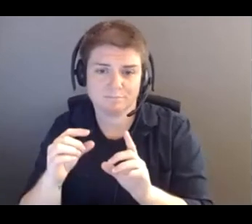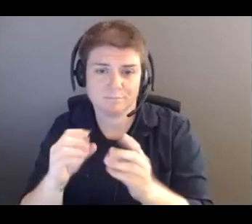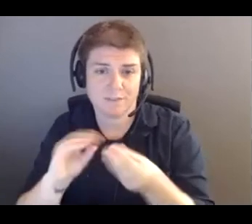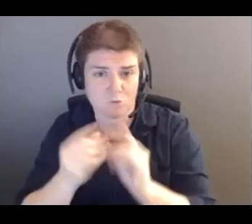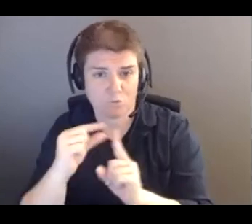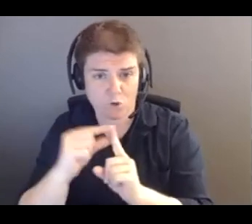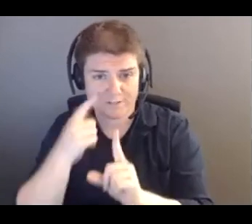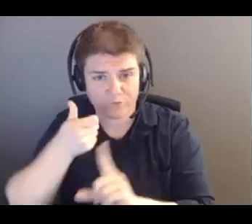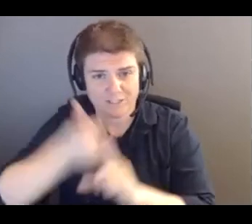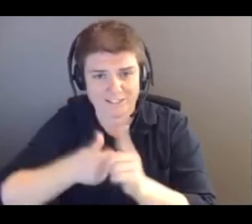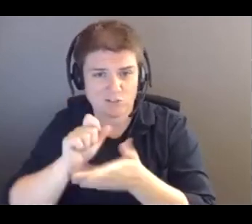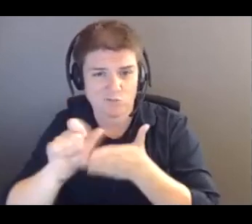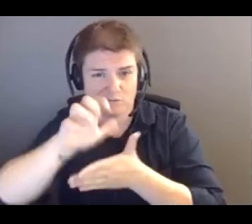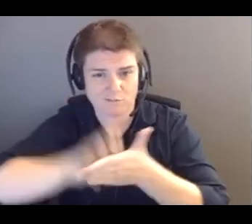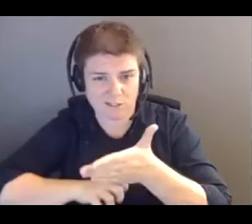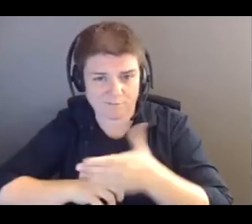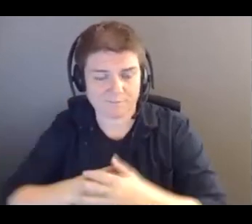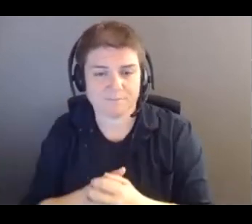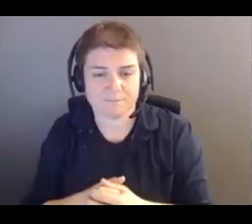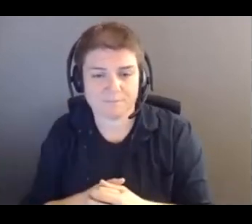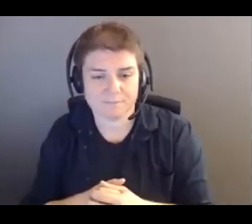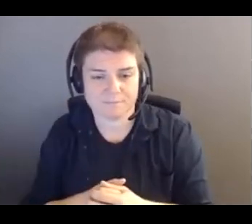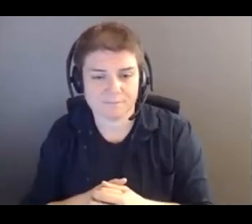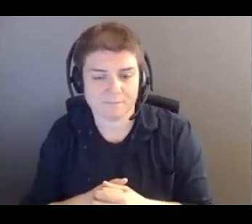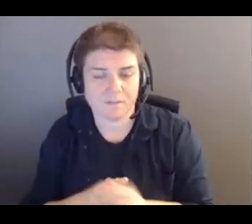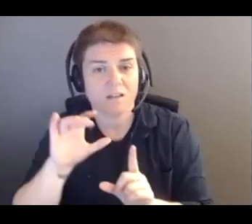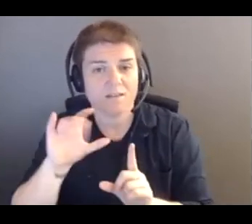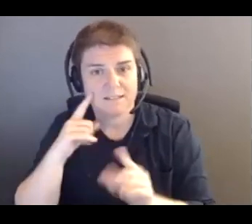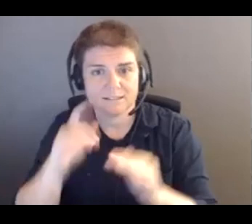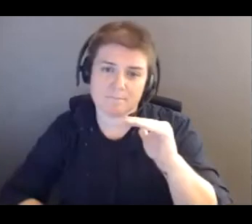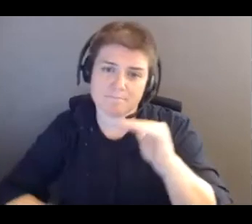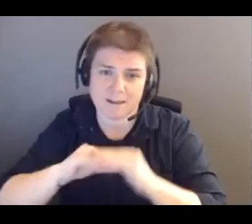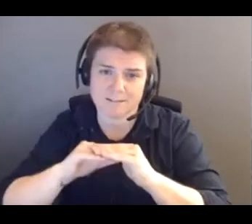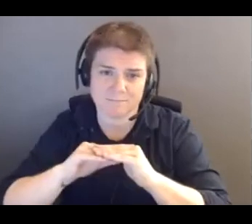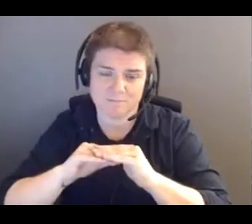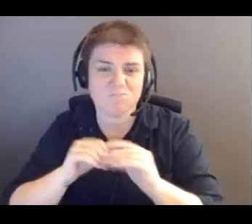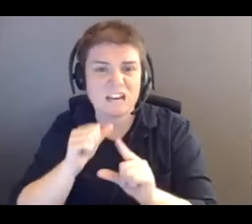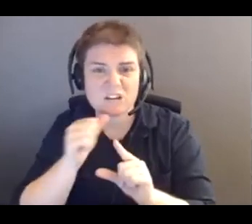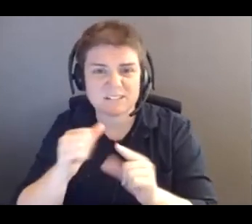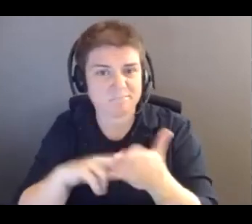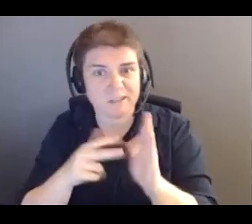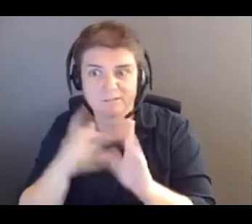of the application form. This should be considered the maximum, not necessarily the goal. If